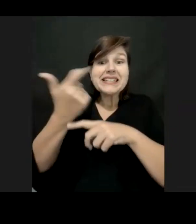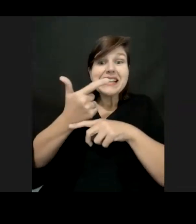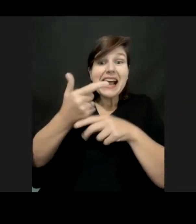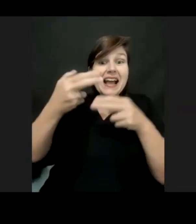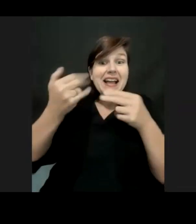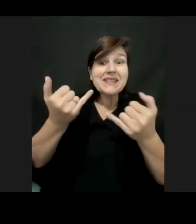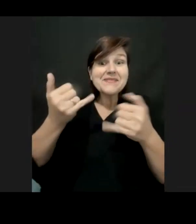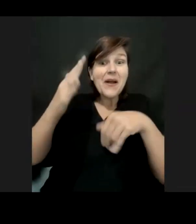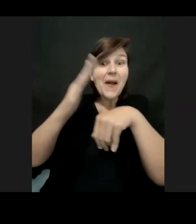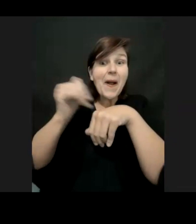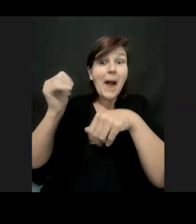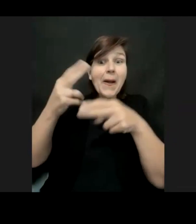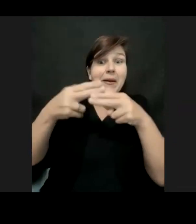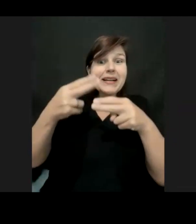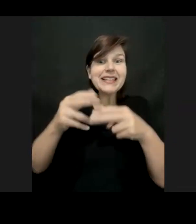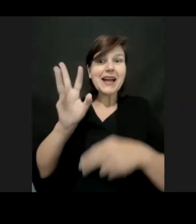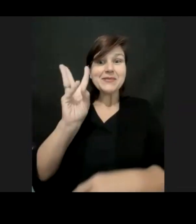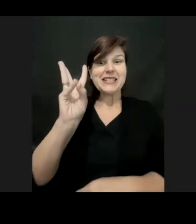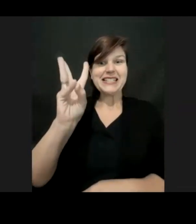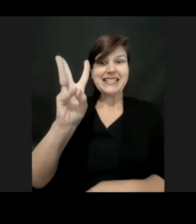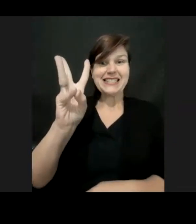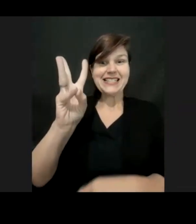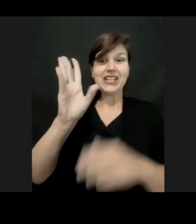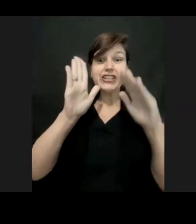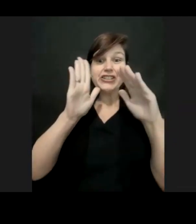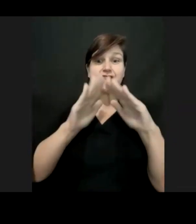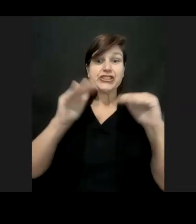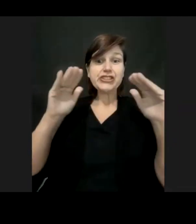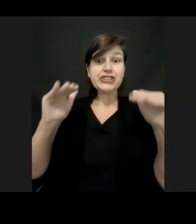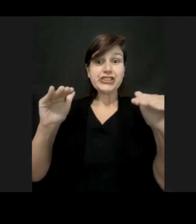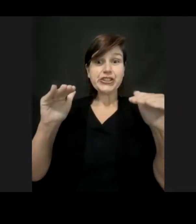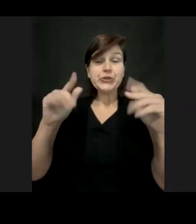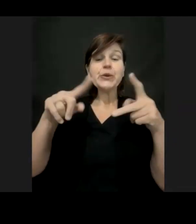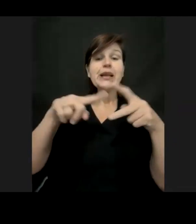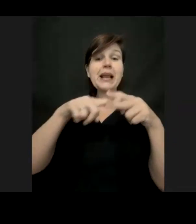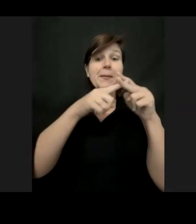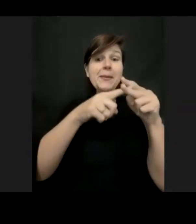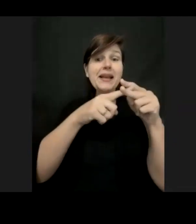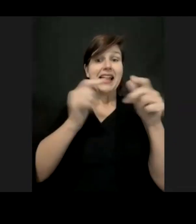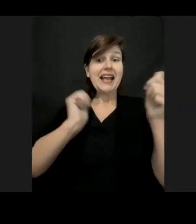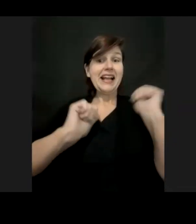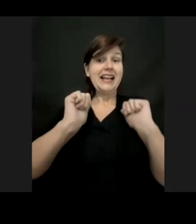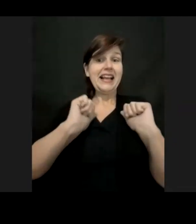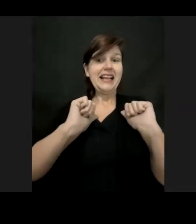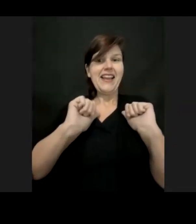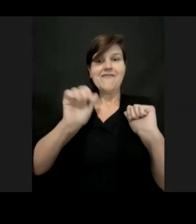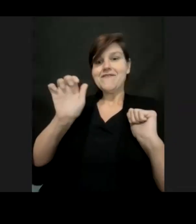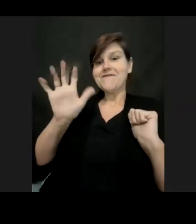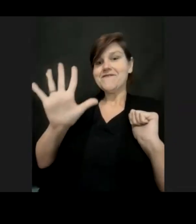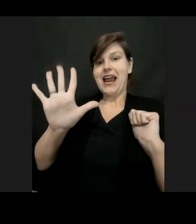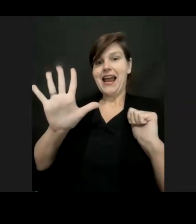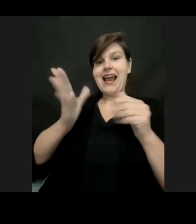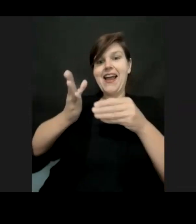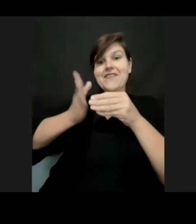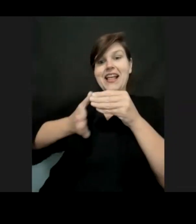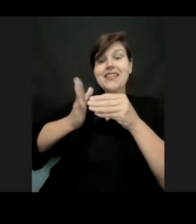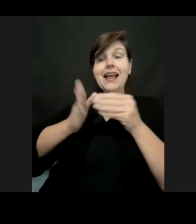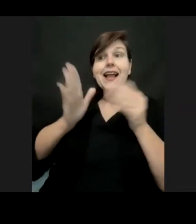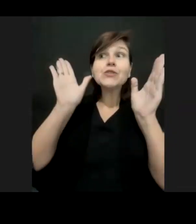I’ve got six beautiful children at the beginning and five at the end. So listen out really carefully, in case it’s you.